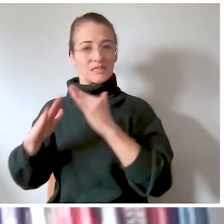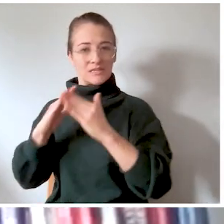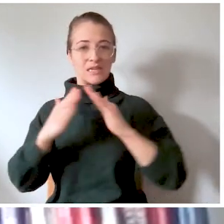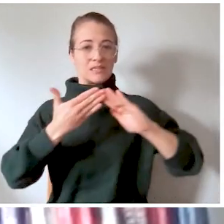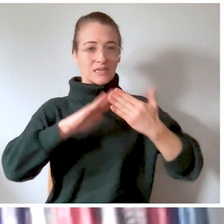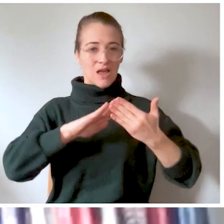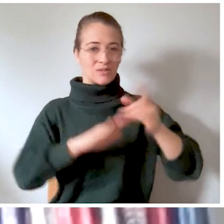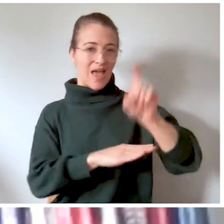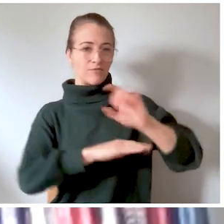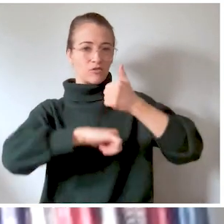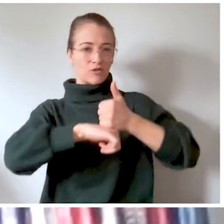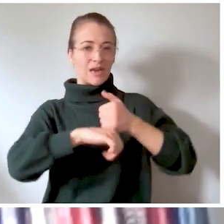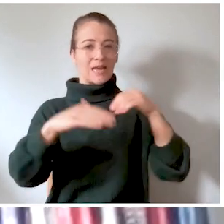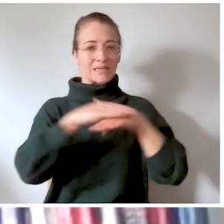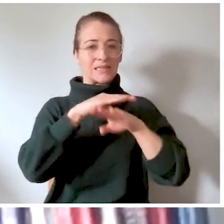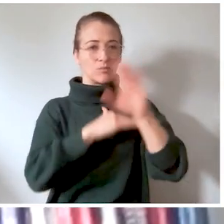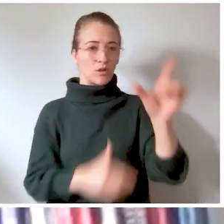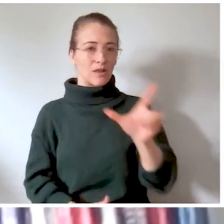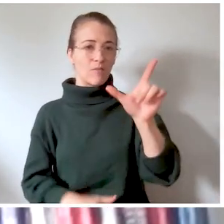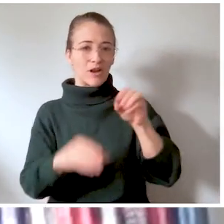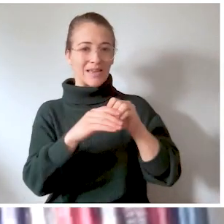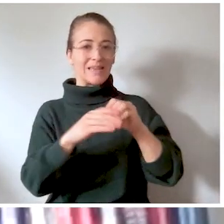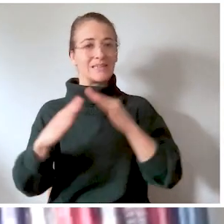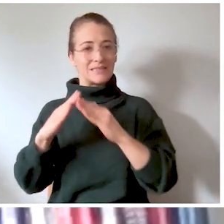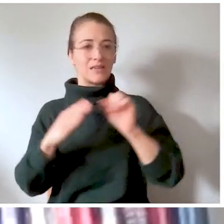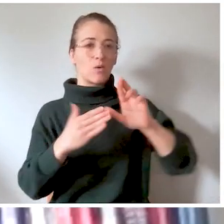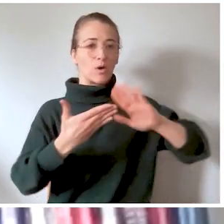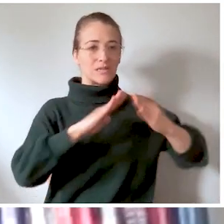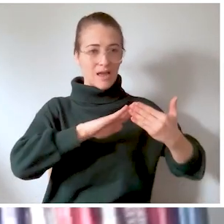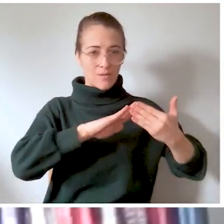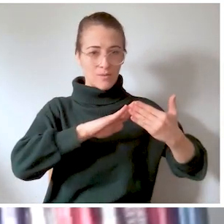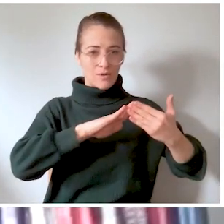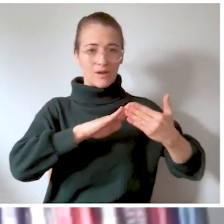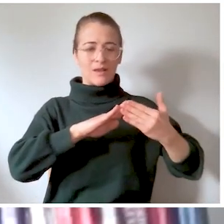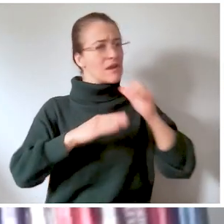have to create accessible libraries in their city or town. But it doesn't make sense to have a library